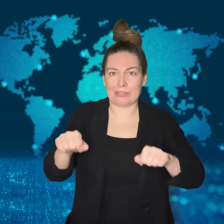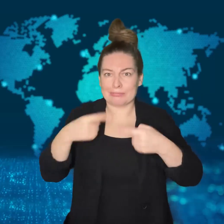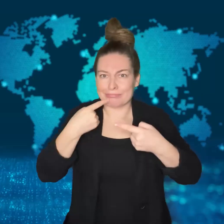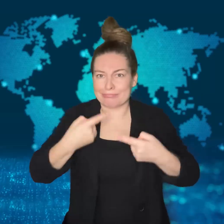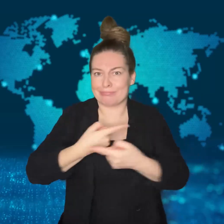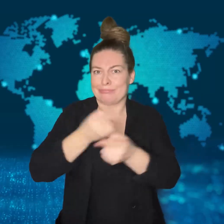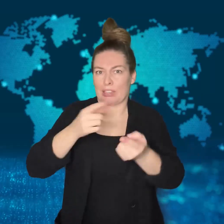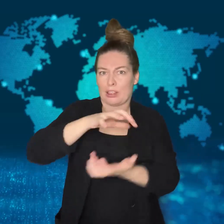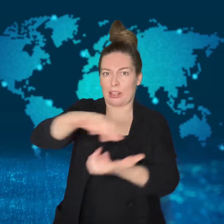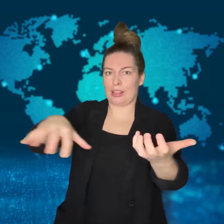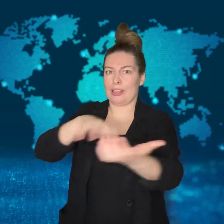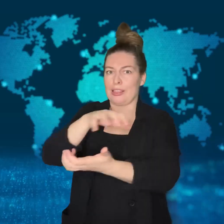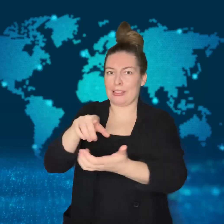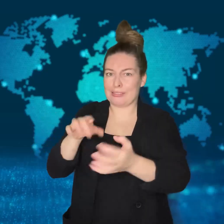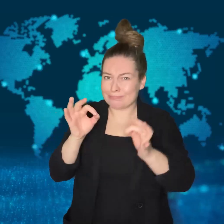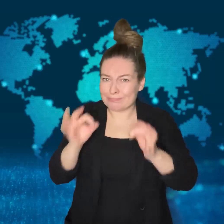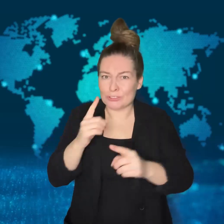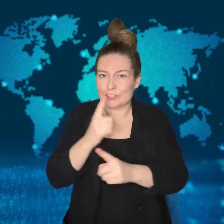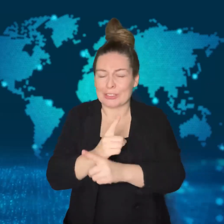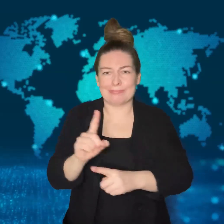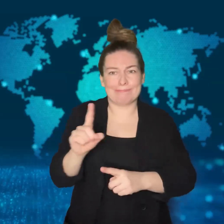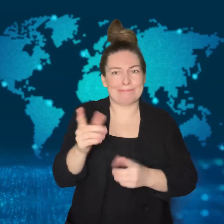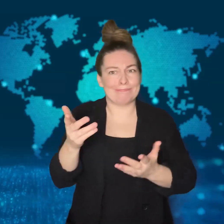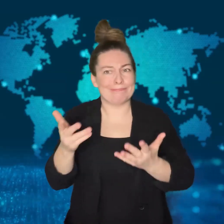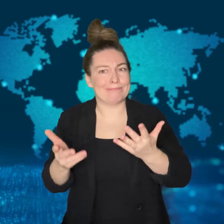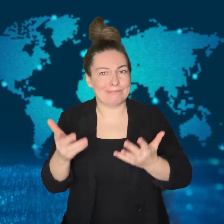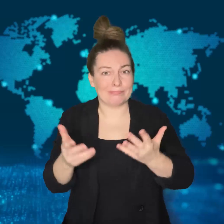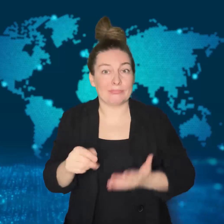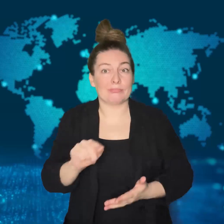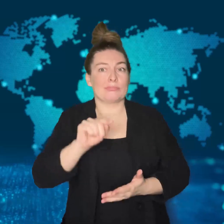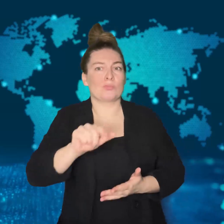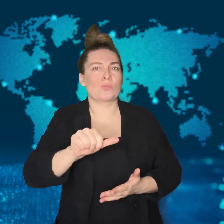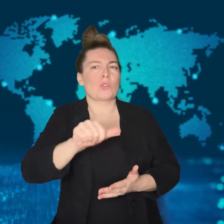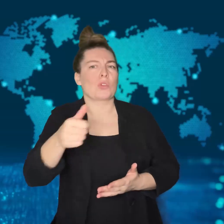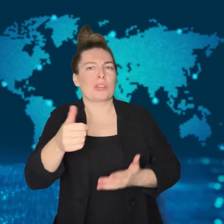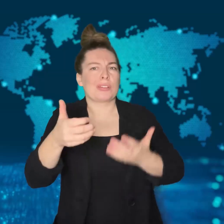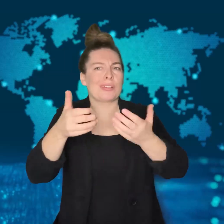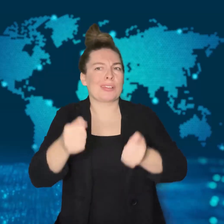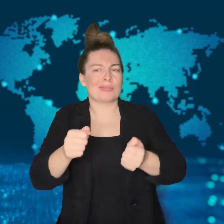Yoon apologized for his martial law decree.